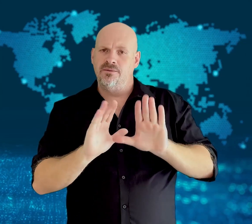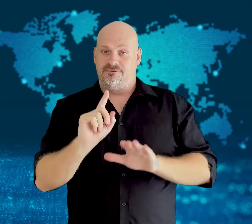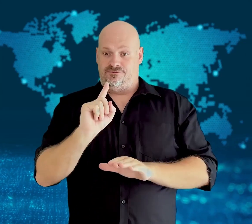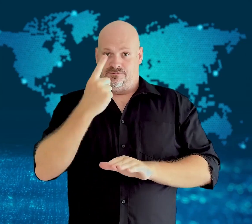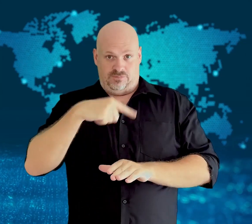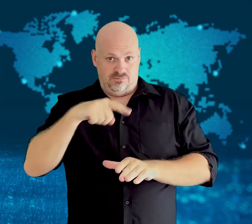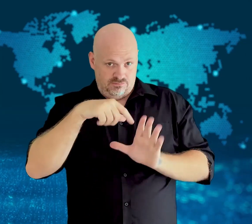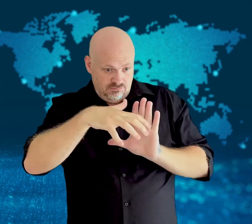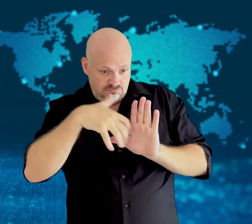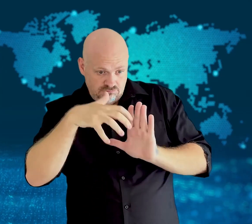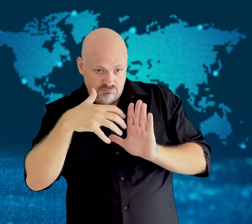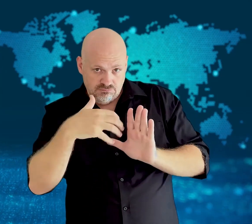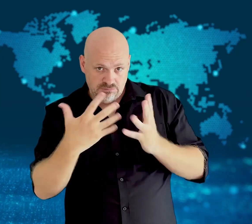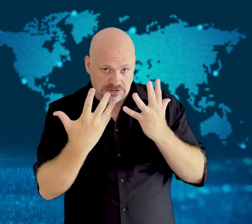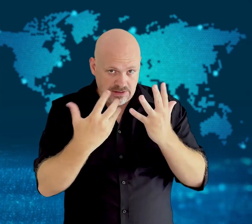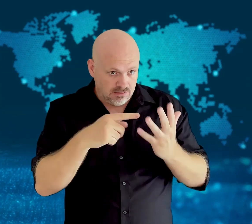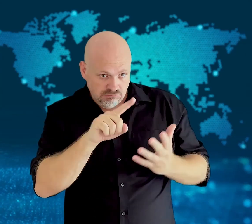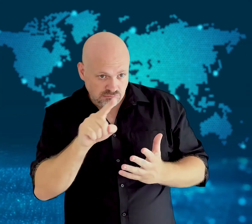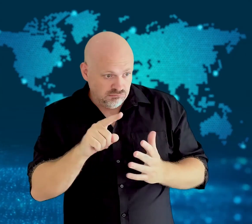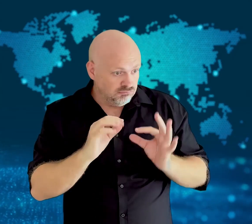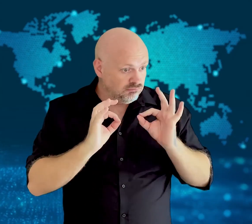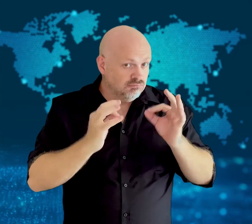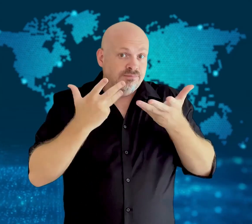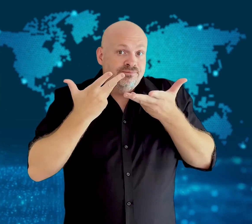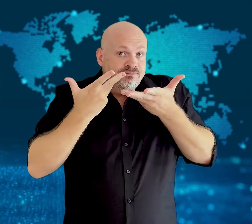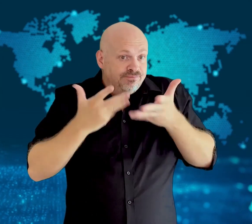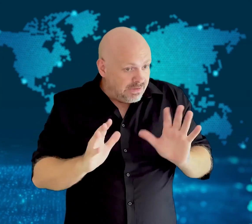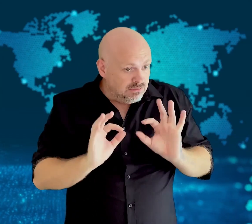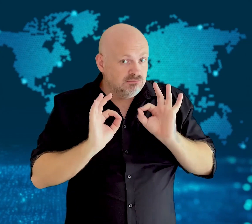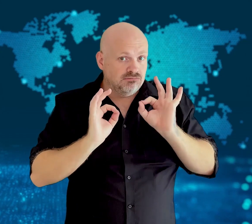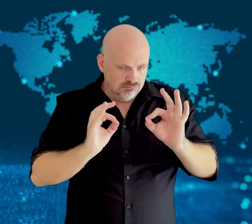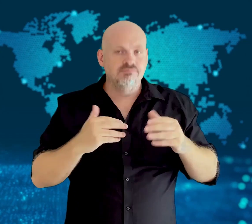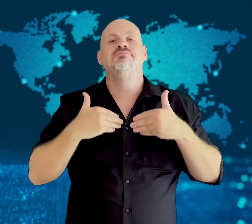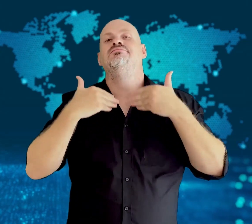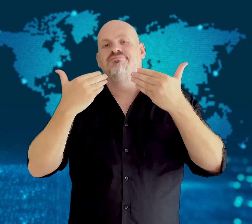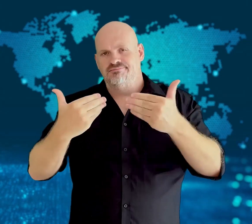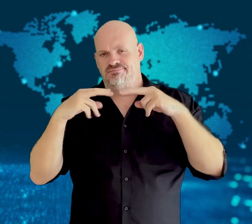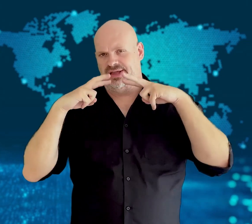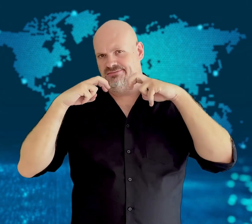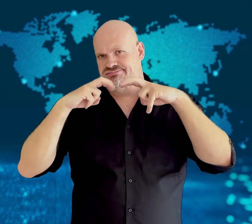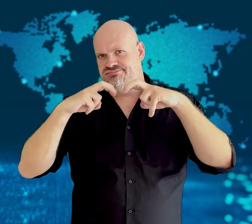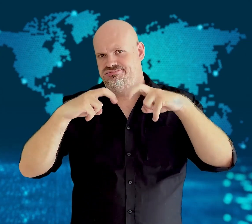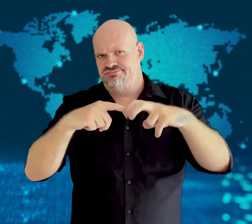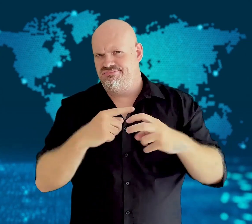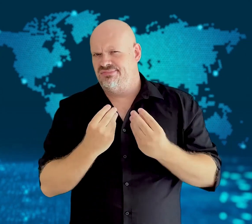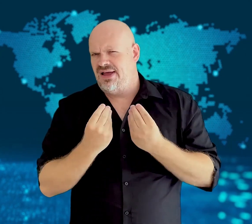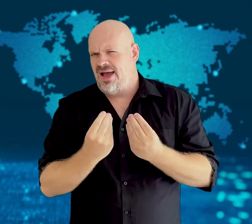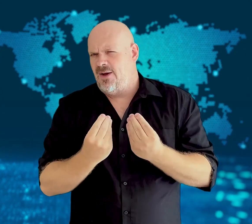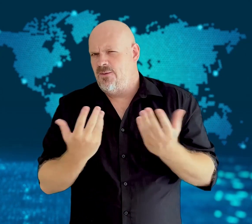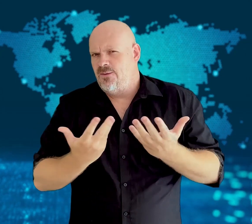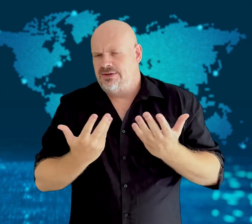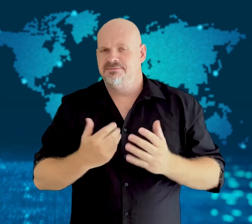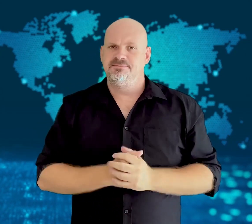after the rescue operation is complete.